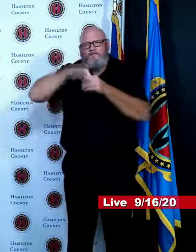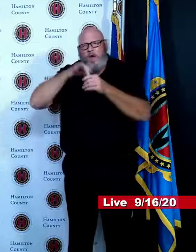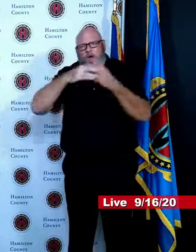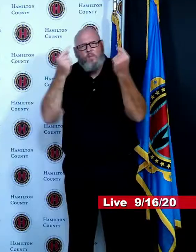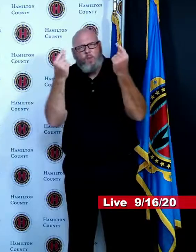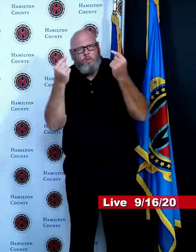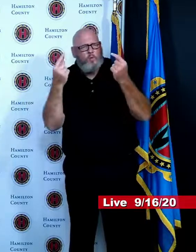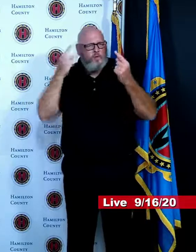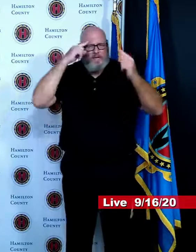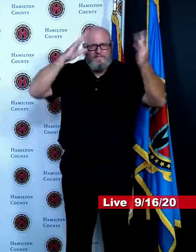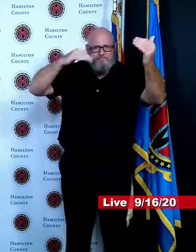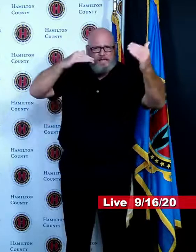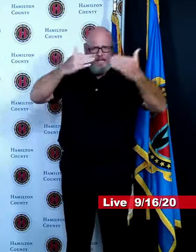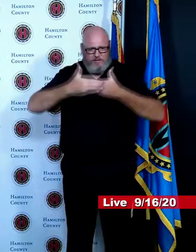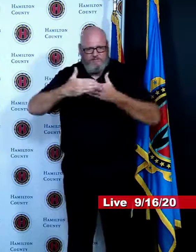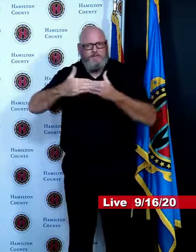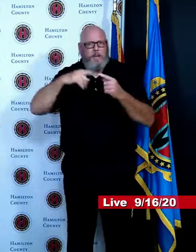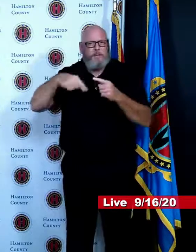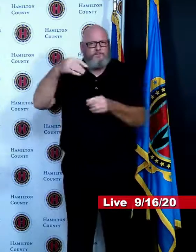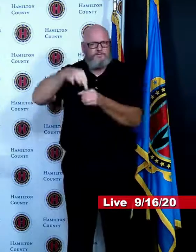come on that but thank you all for joining thank you